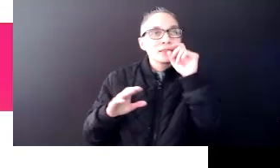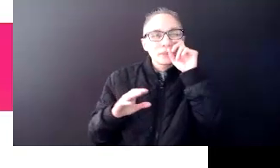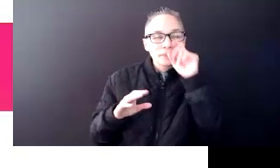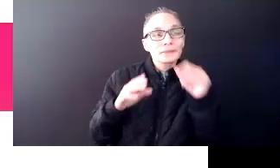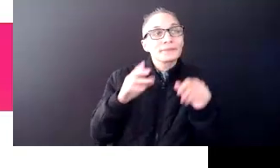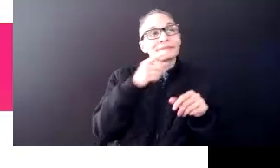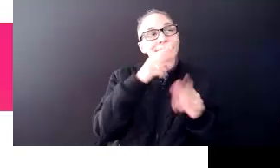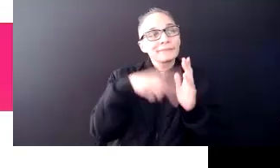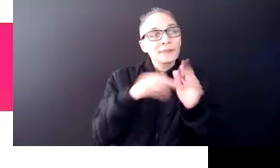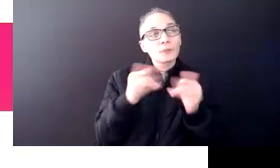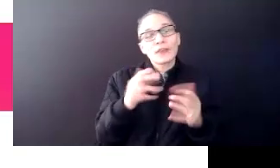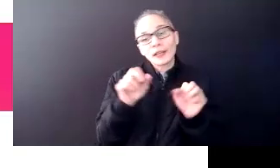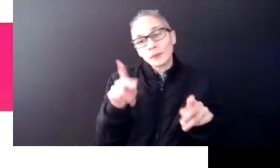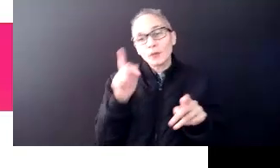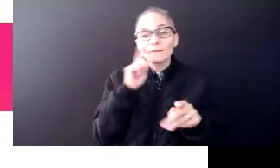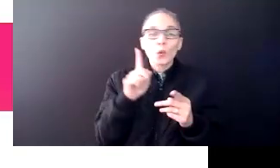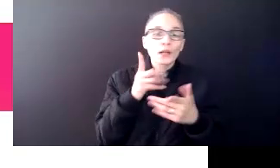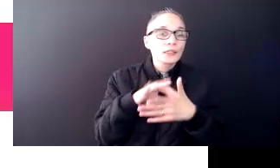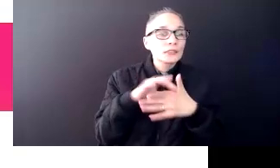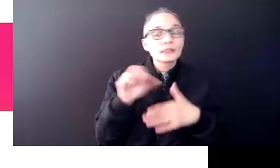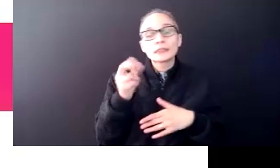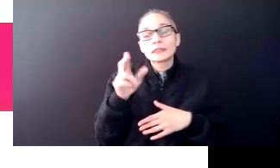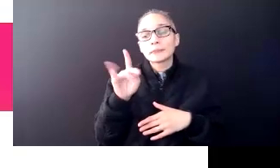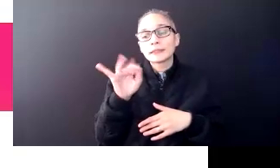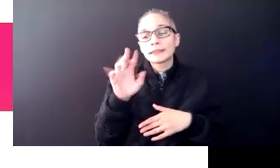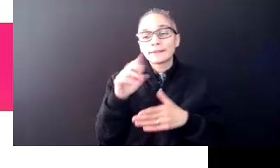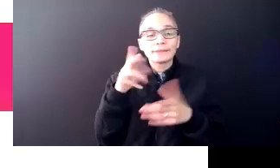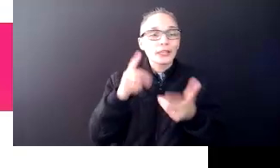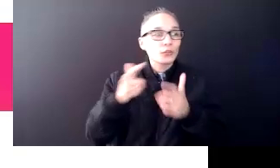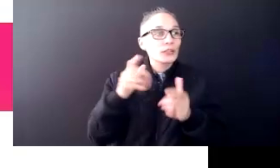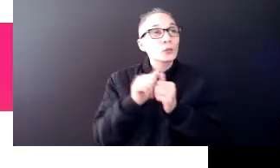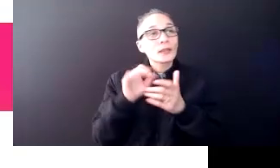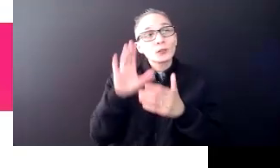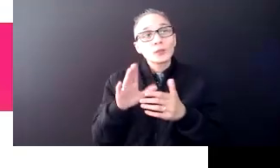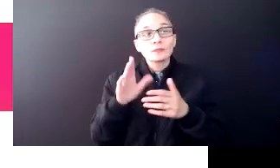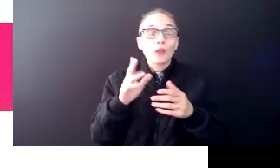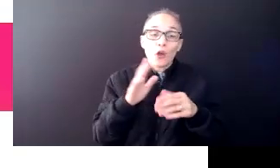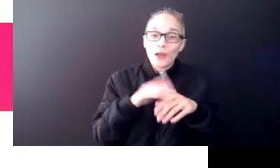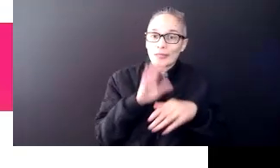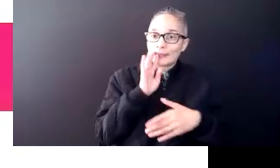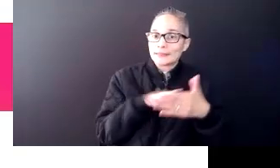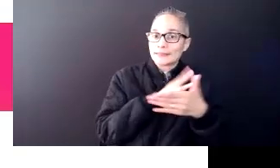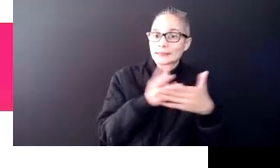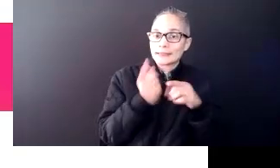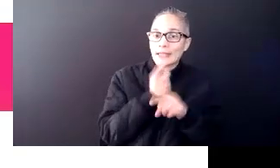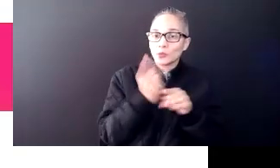providing the opportunities for substantive interactions with the student on a predictable and scheduled basis, commensurate